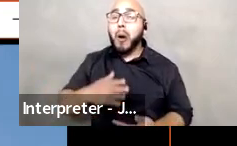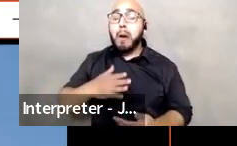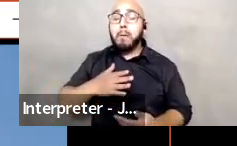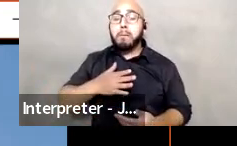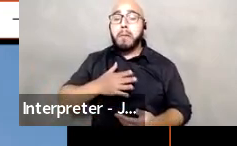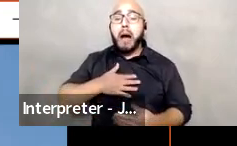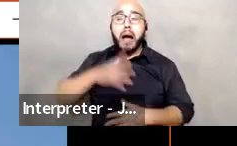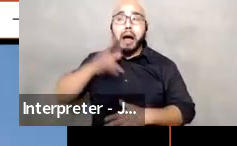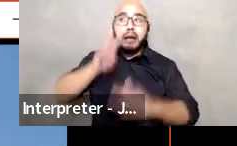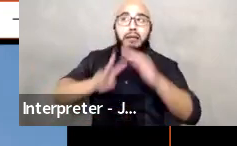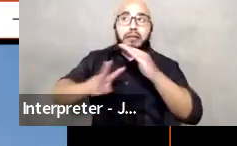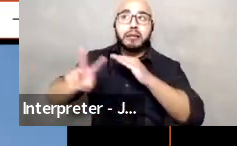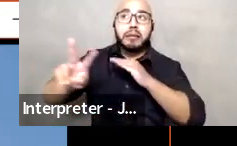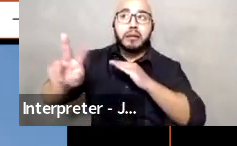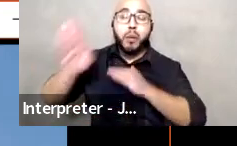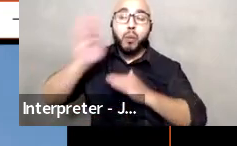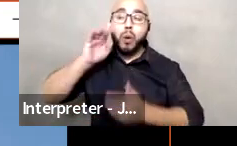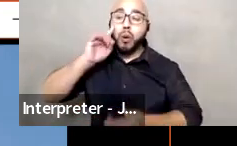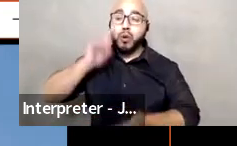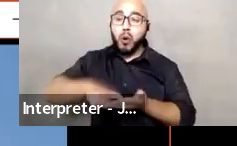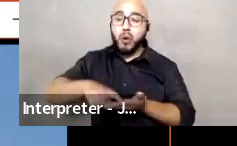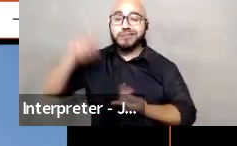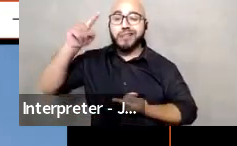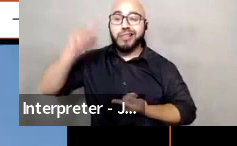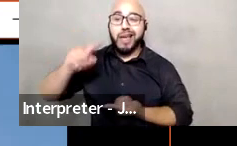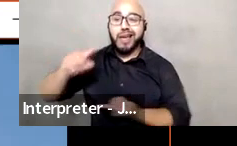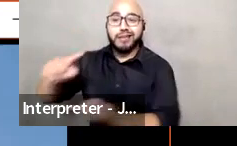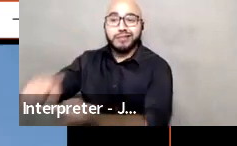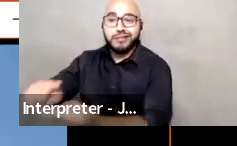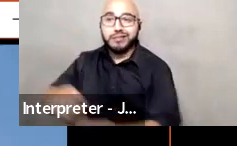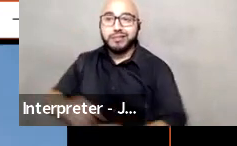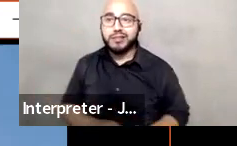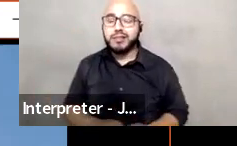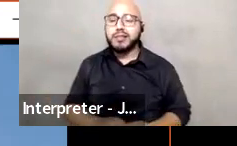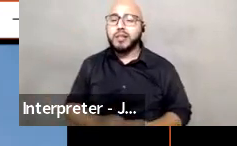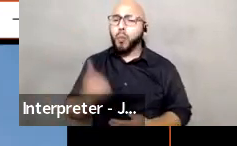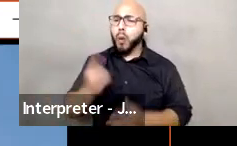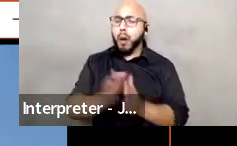There's a. Great book. On this called Confederates in the. Attic. About.